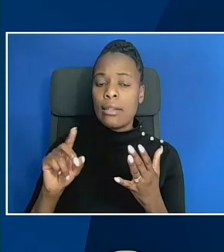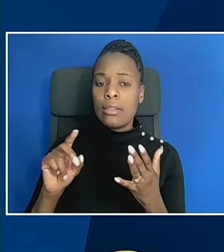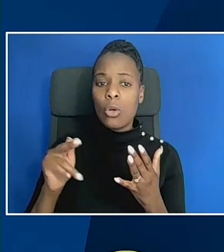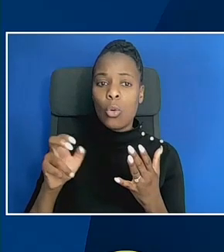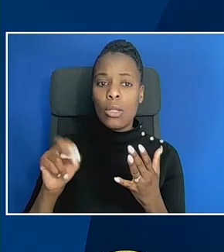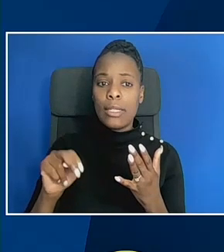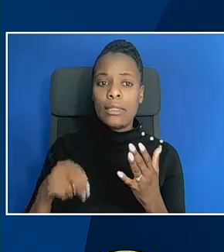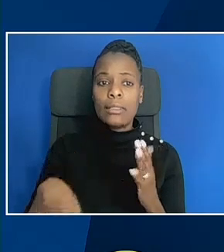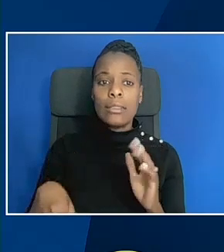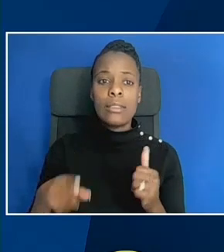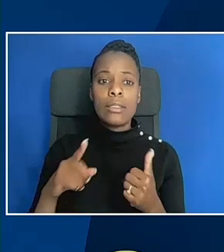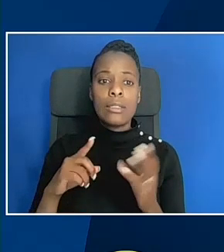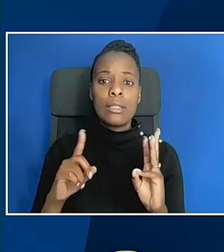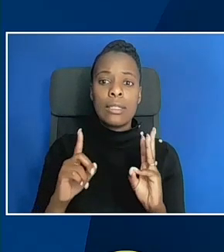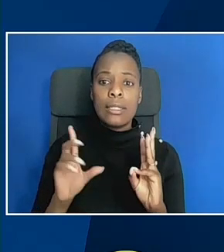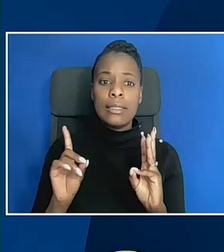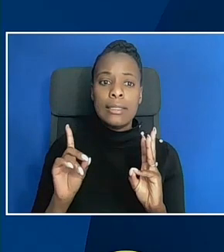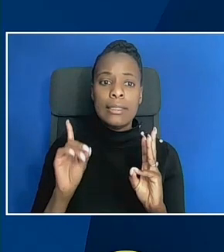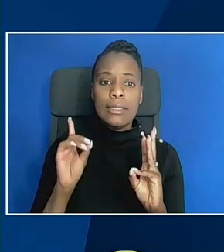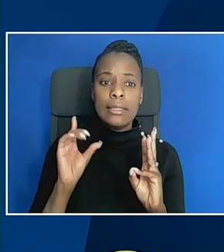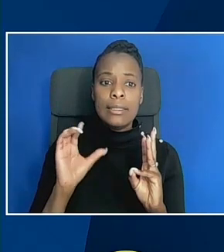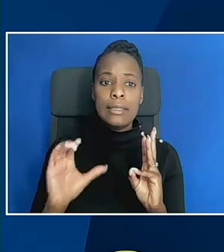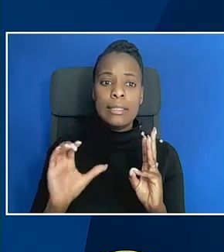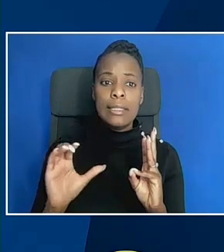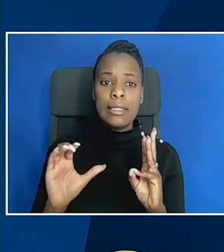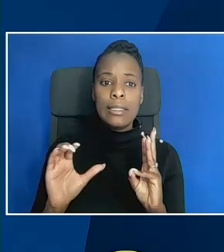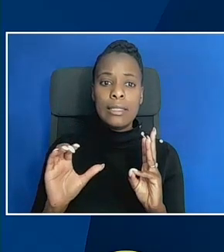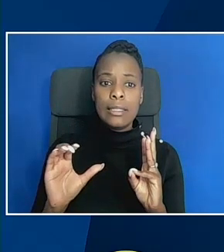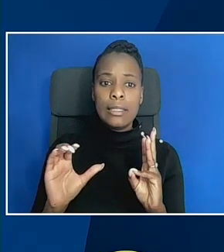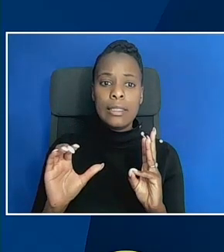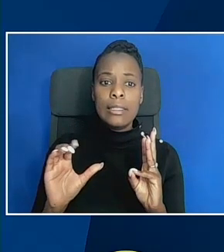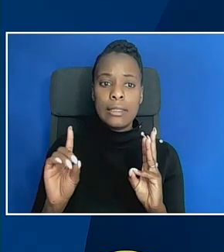and David Cohen. There should be eight.